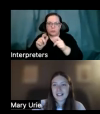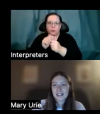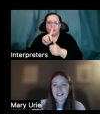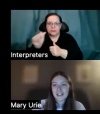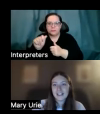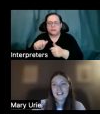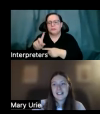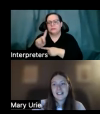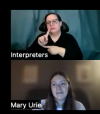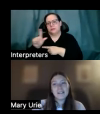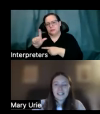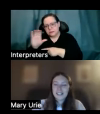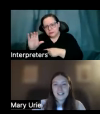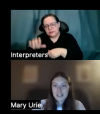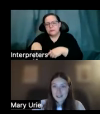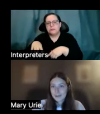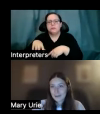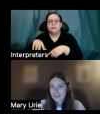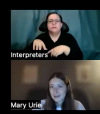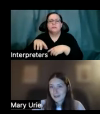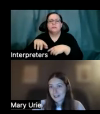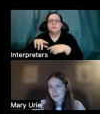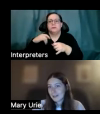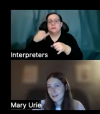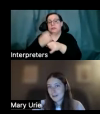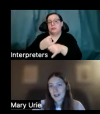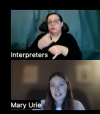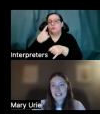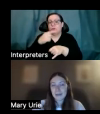Center, the Institute for Disability research, policy, and